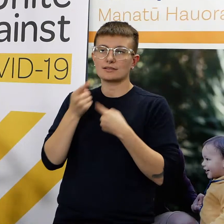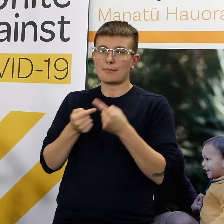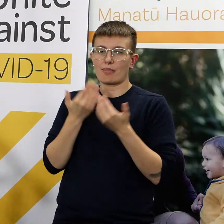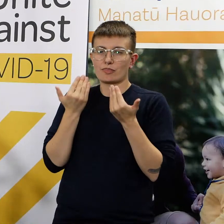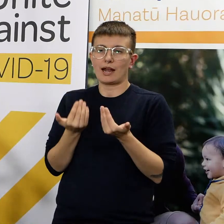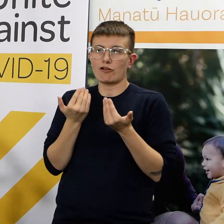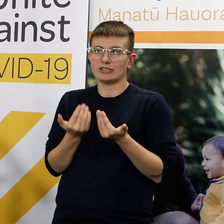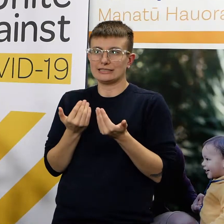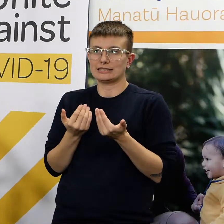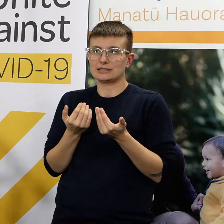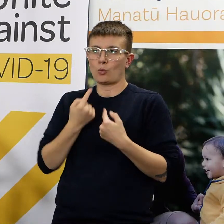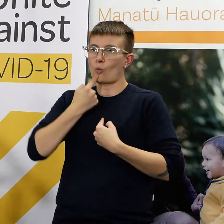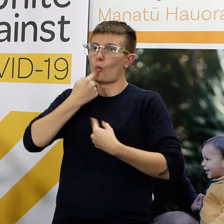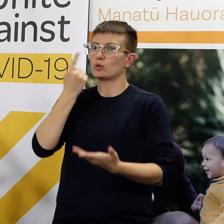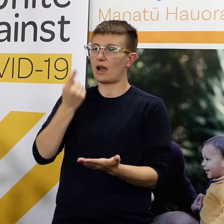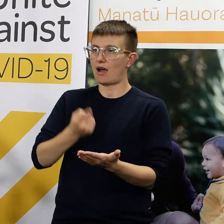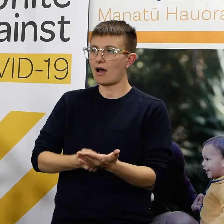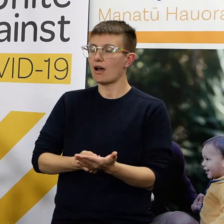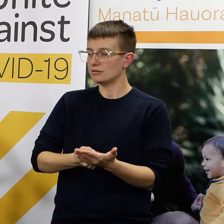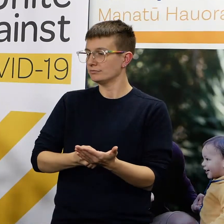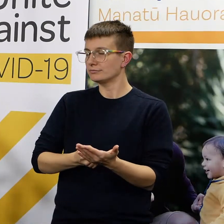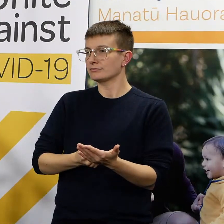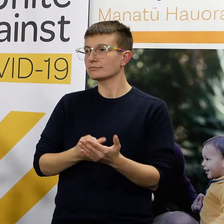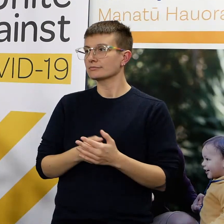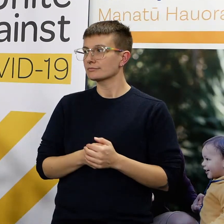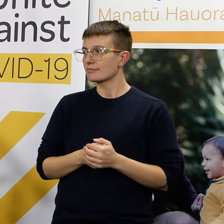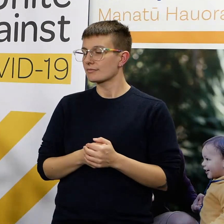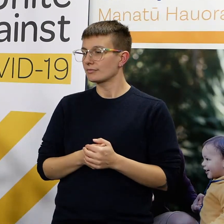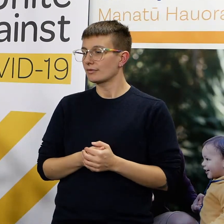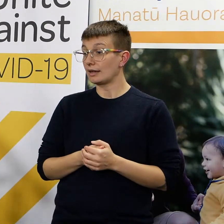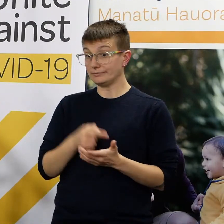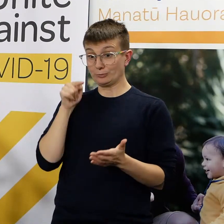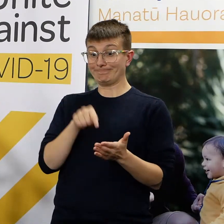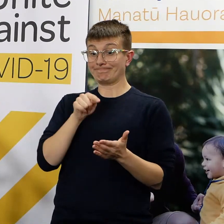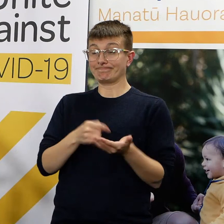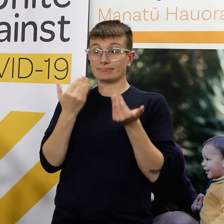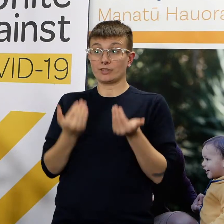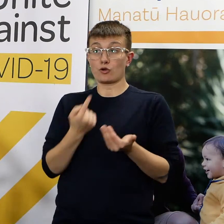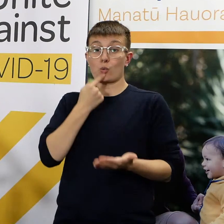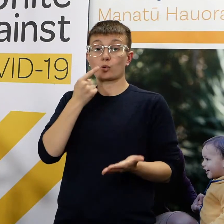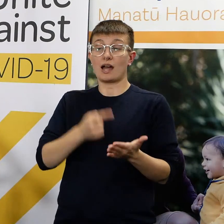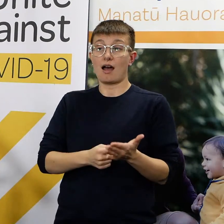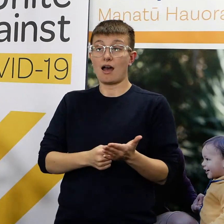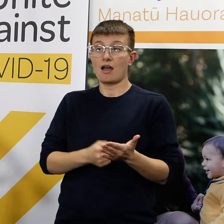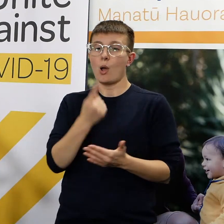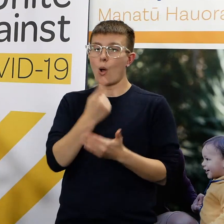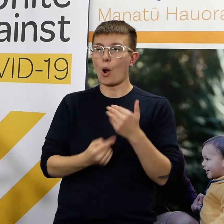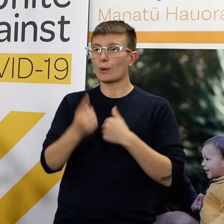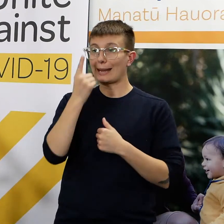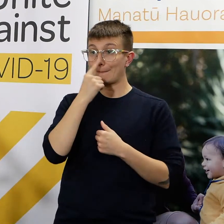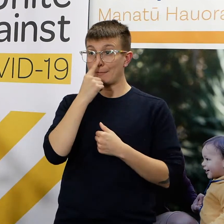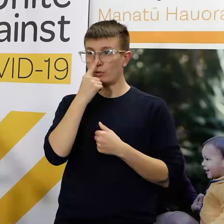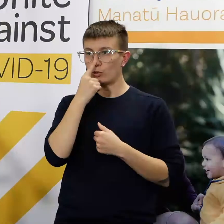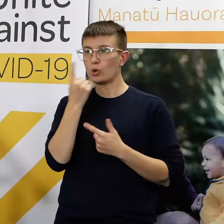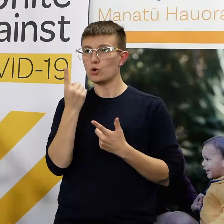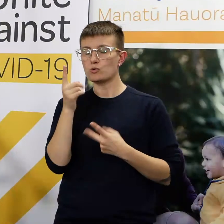And under that order only people who are deemed to be low risk can be released from managed isolation.